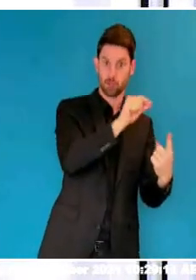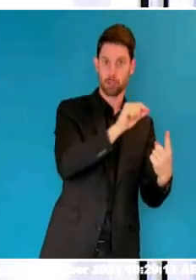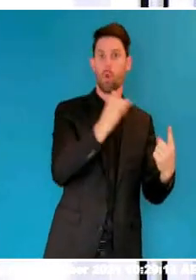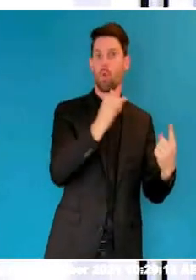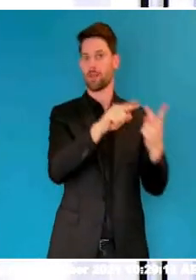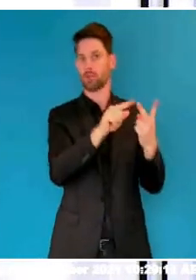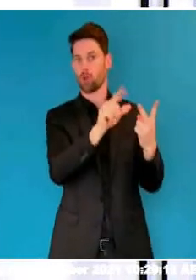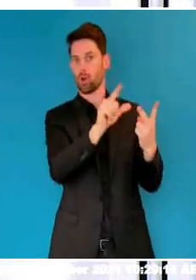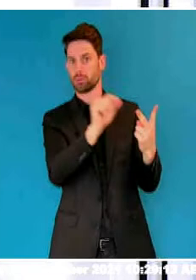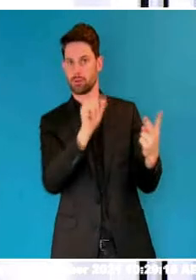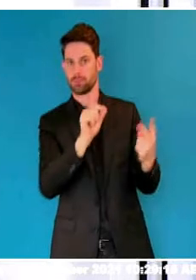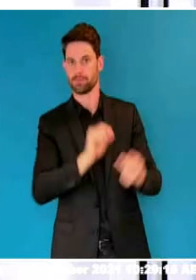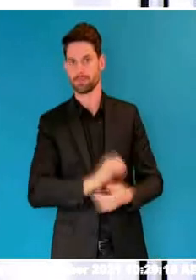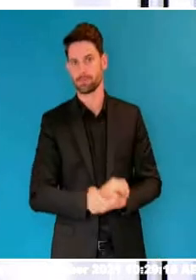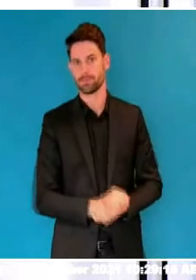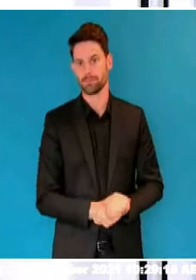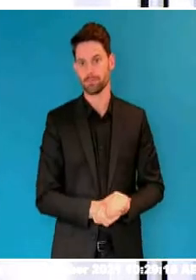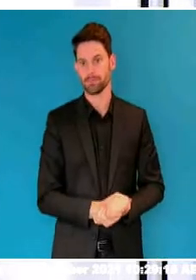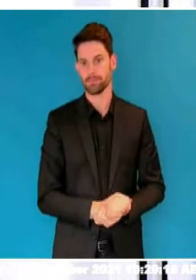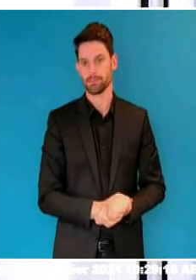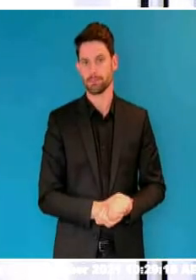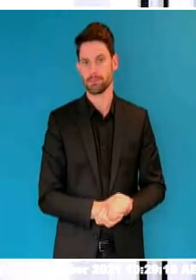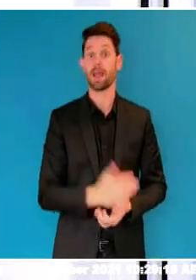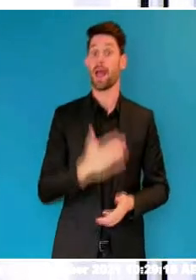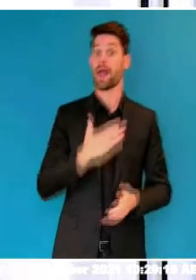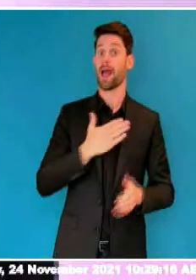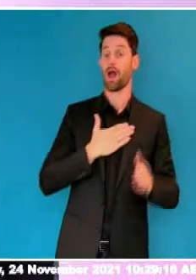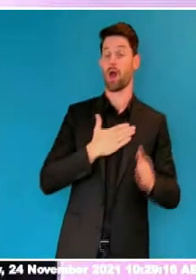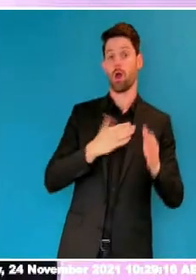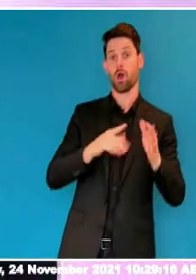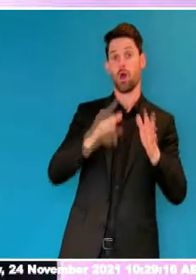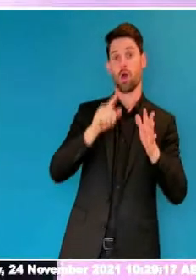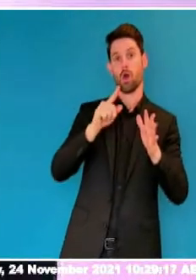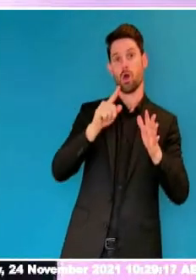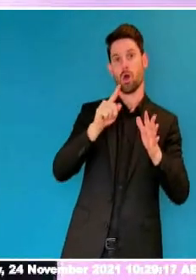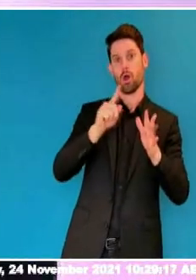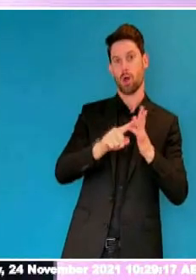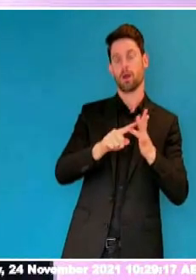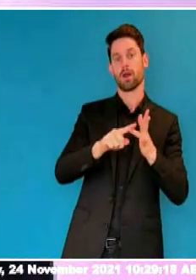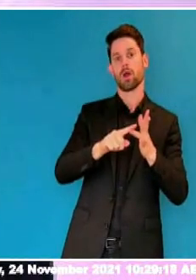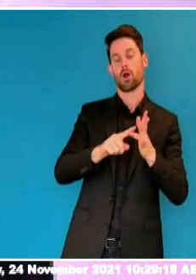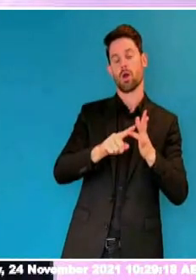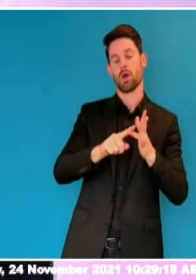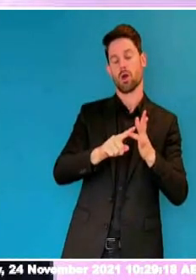Our Occupational Health and Wellbeing team - Safety and Wellbeing team -